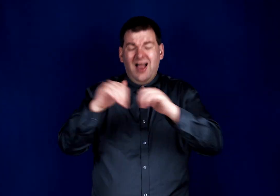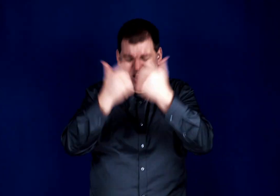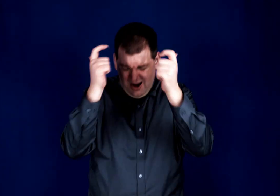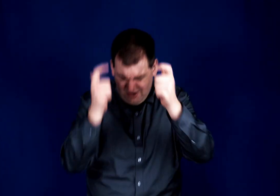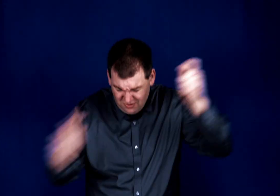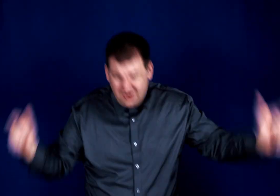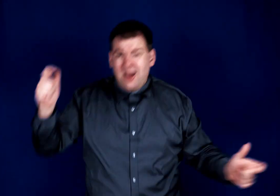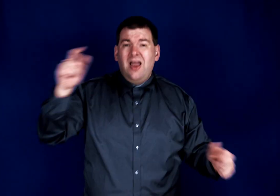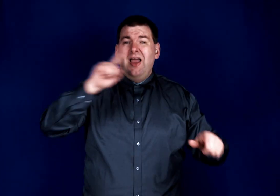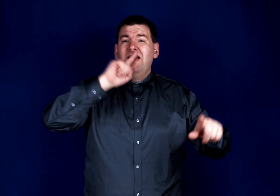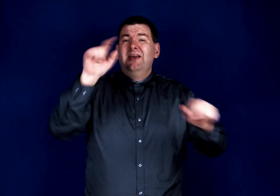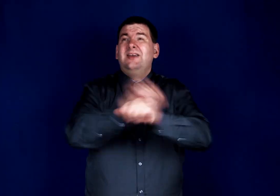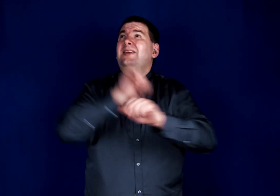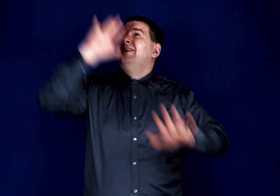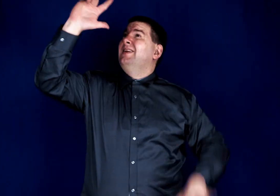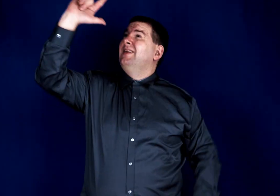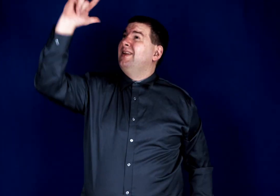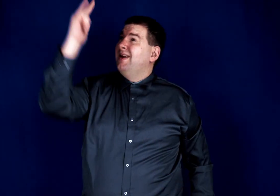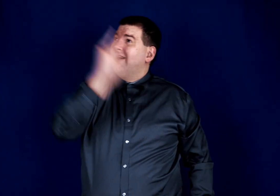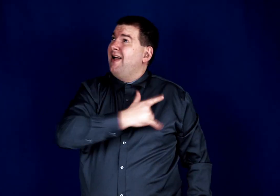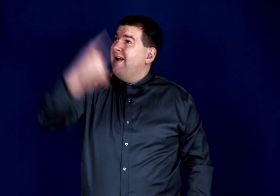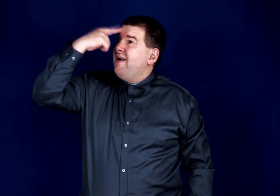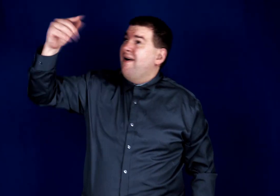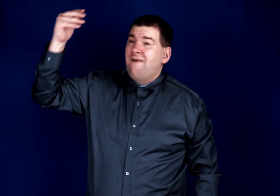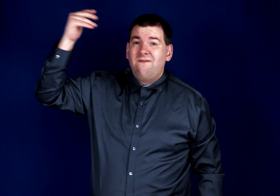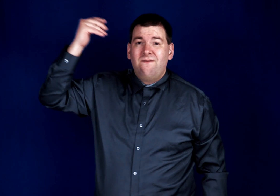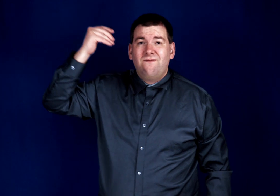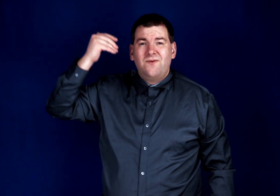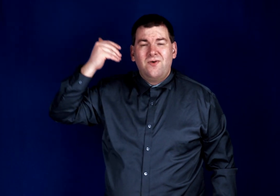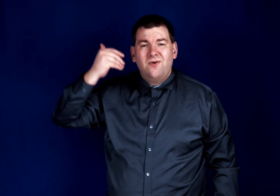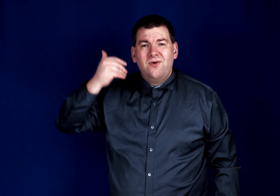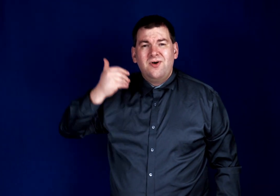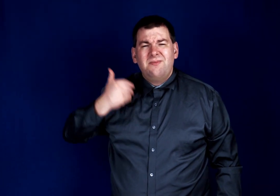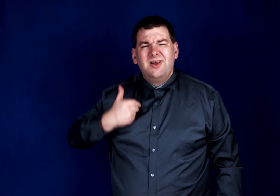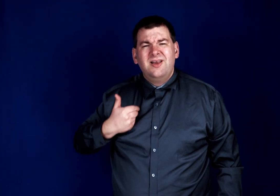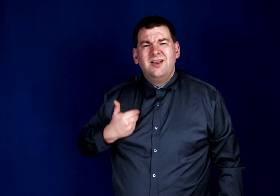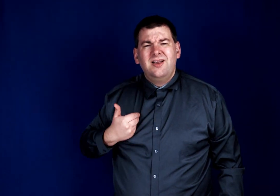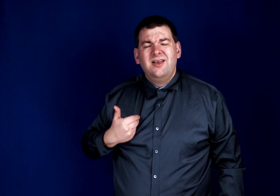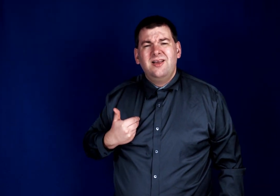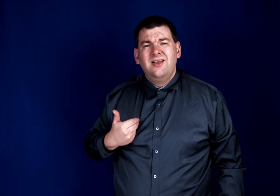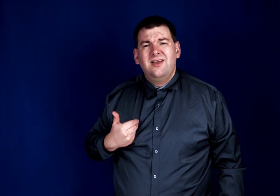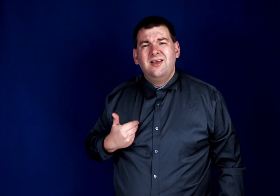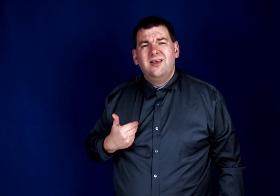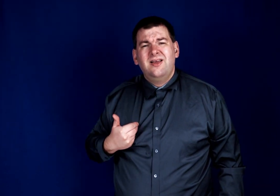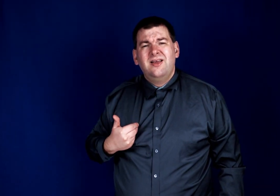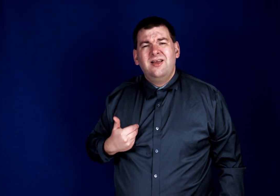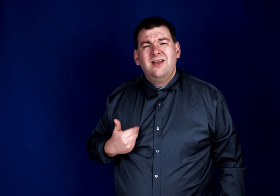how great is love for me